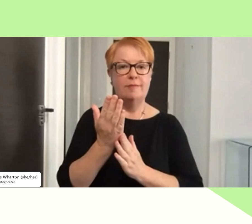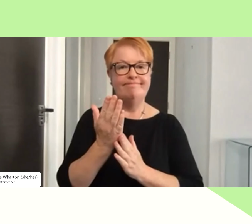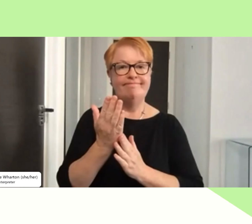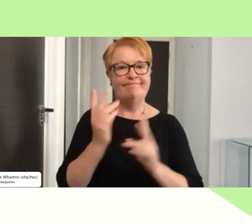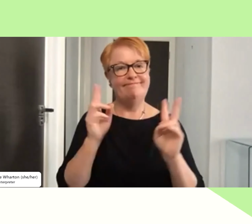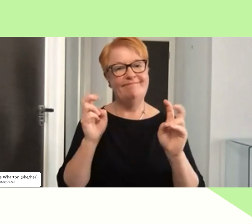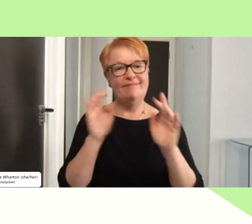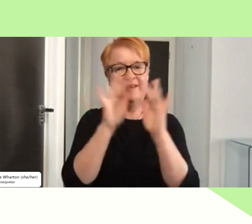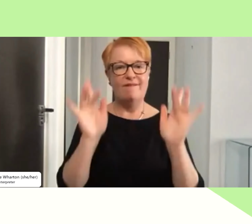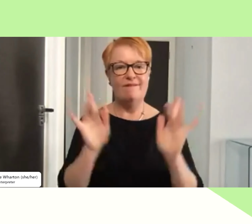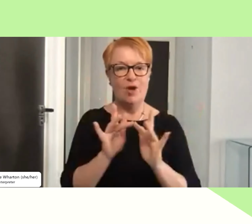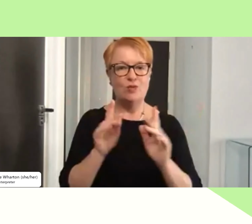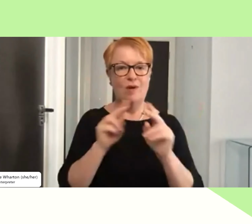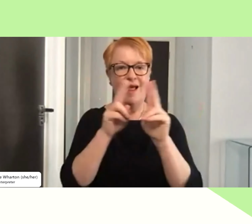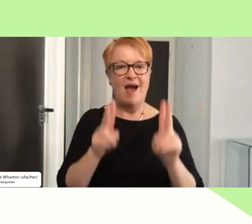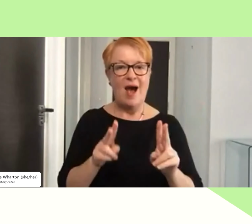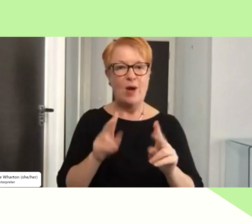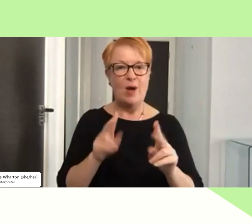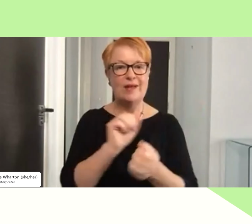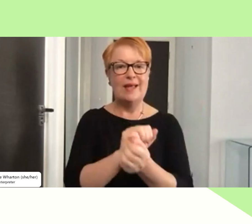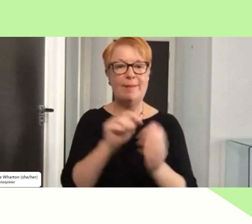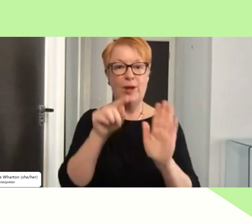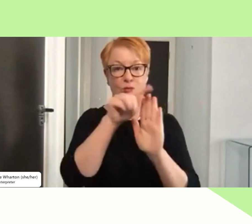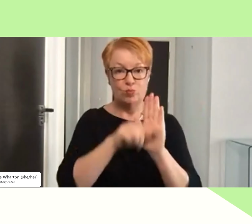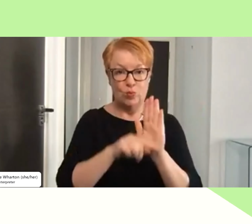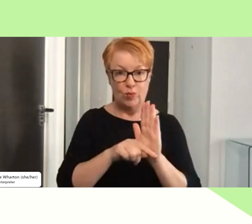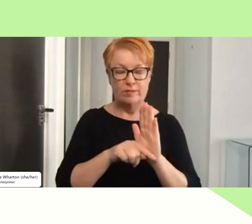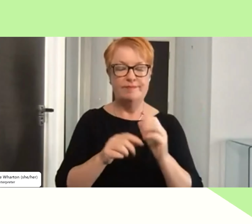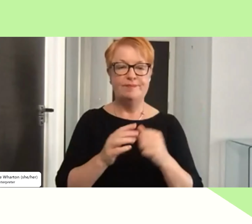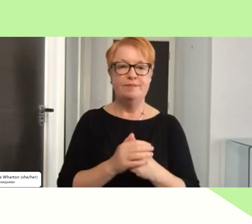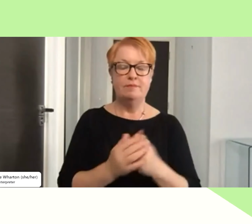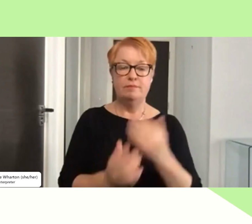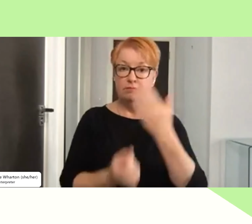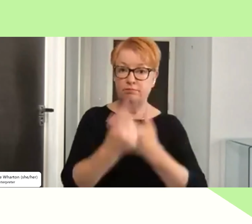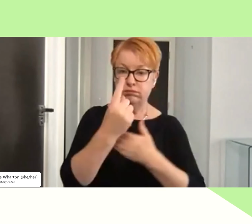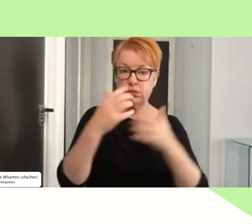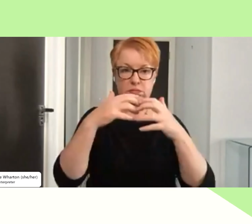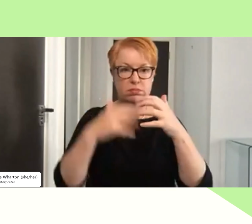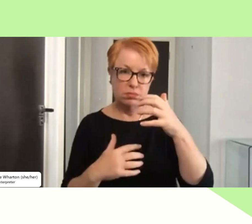So, if you experience any technical issues, please use the chat button at the bottom